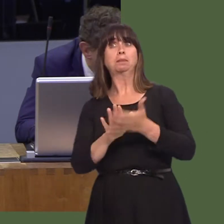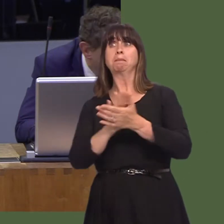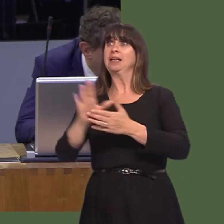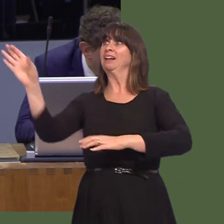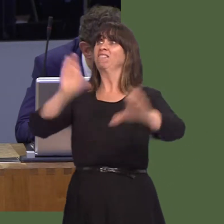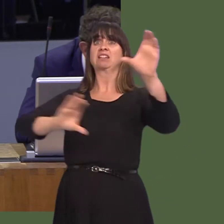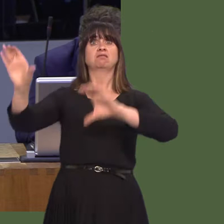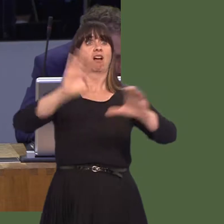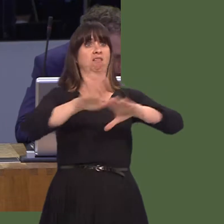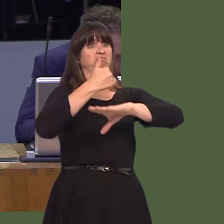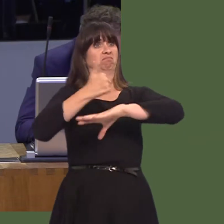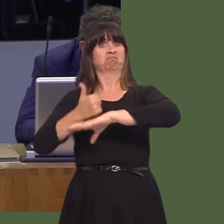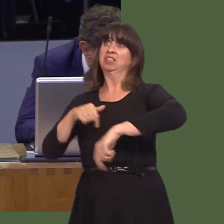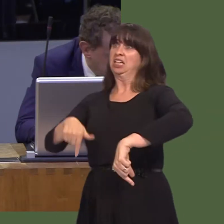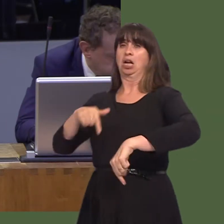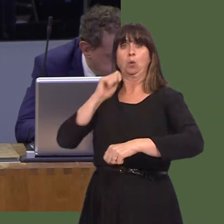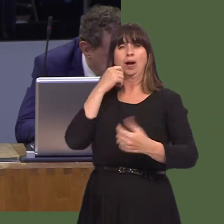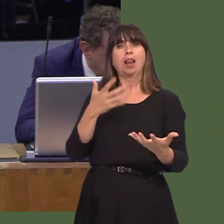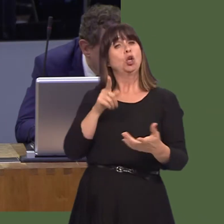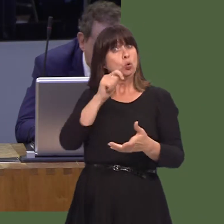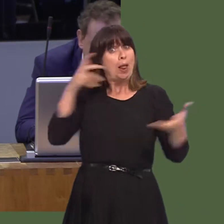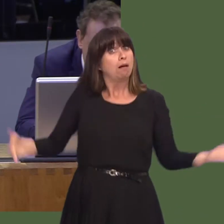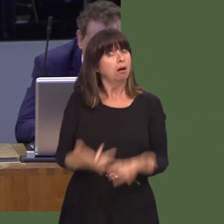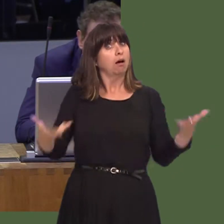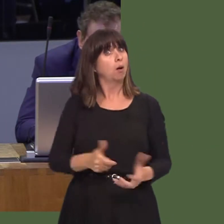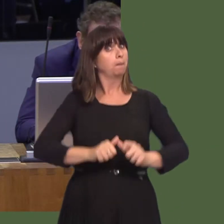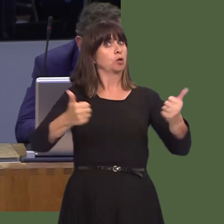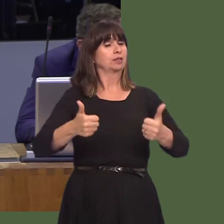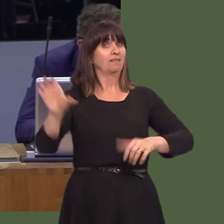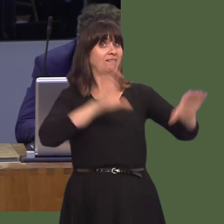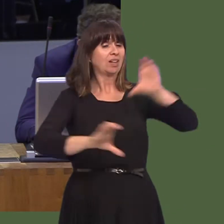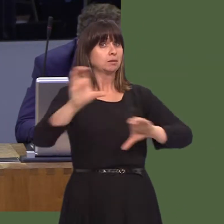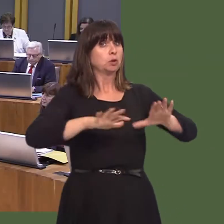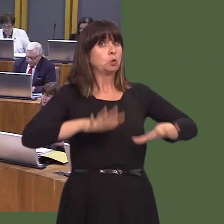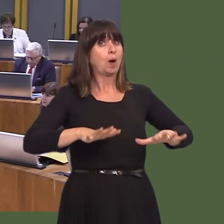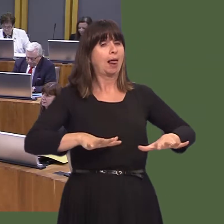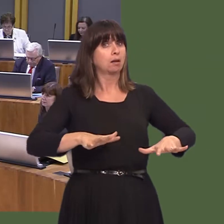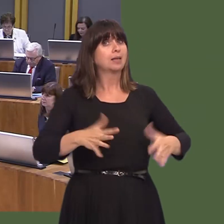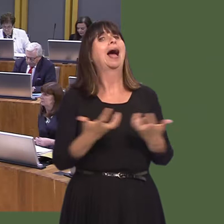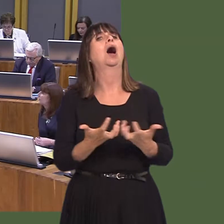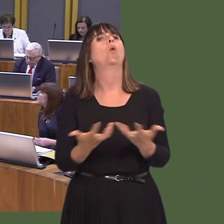So, how will you encourage investment into Wales, please?